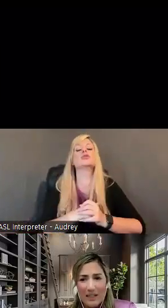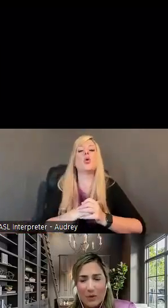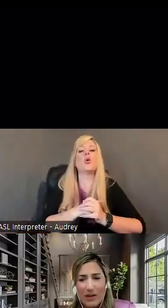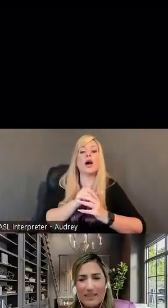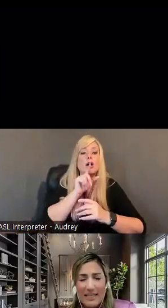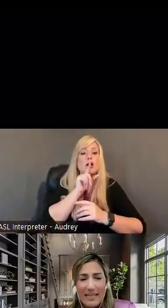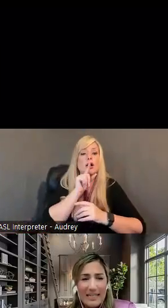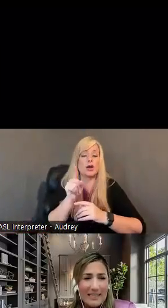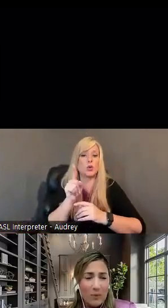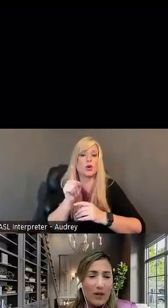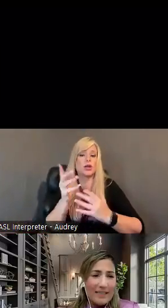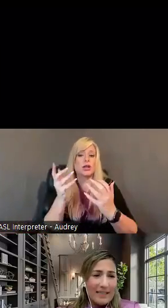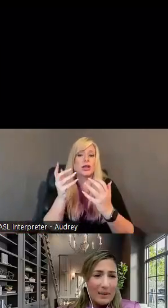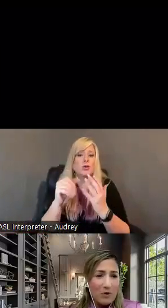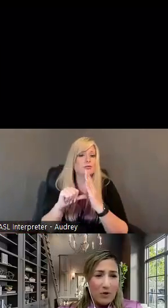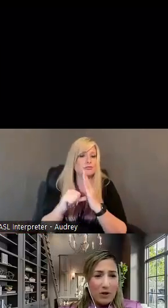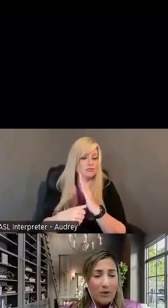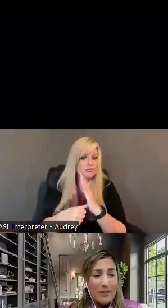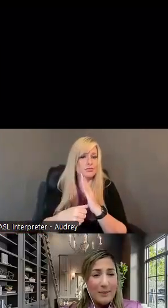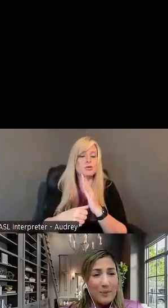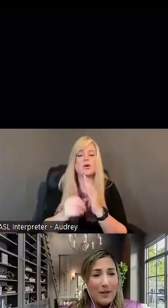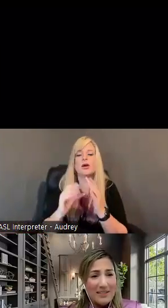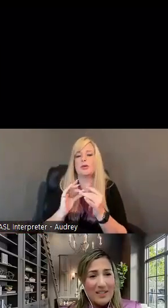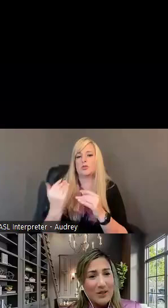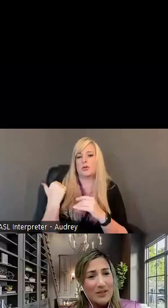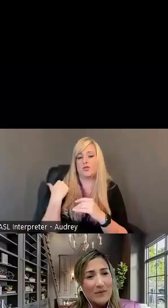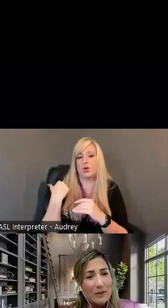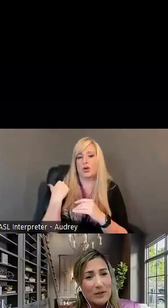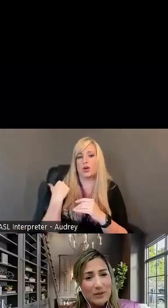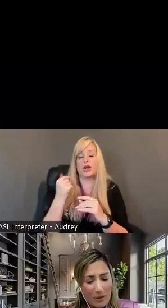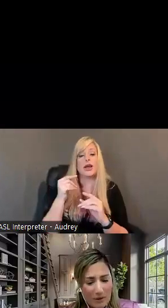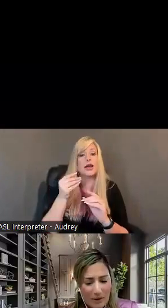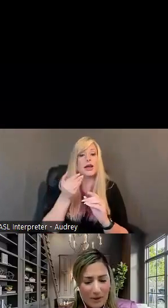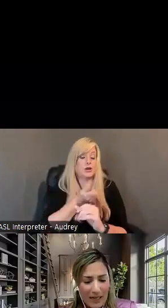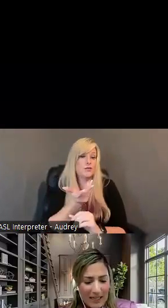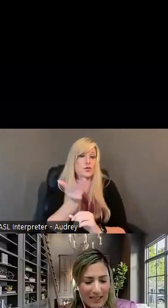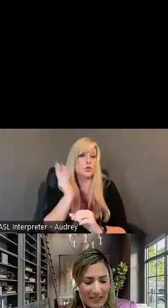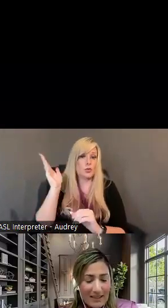across is what I said before and what some of the presentations have alluded to also is that these